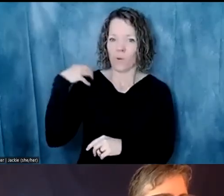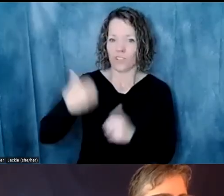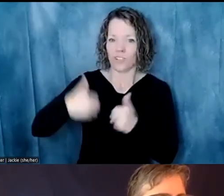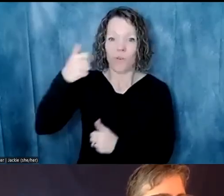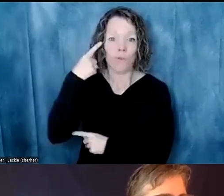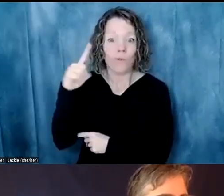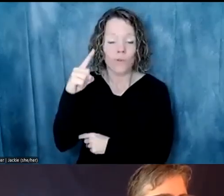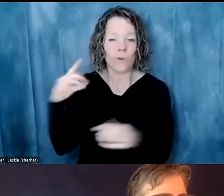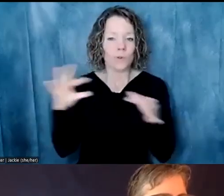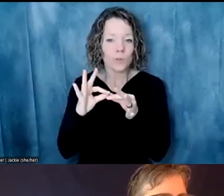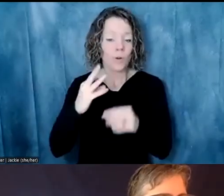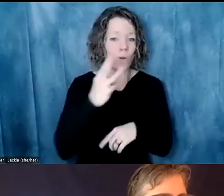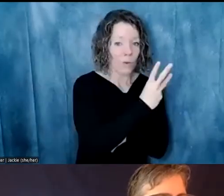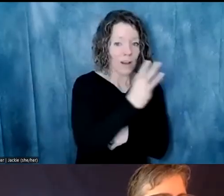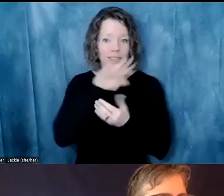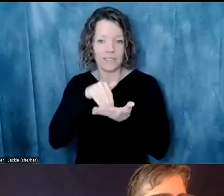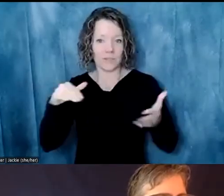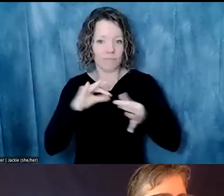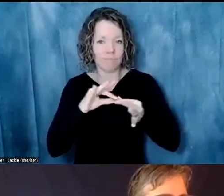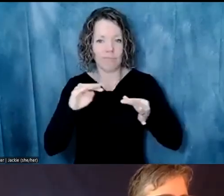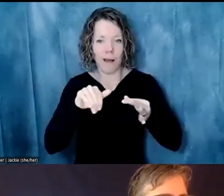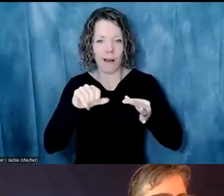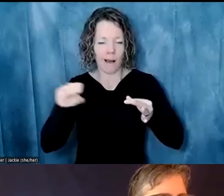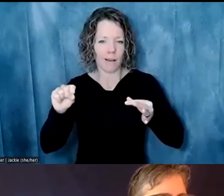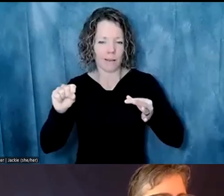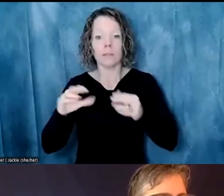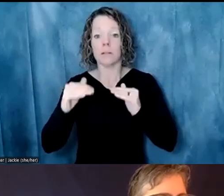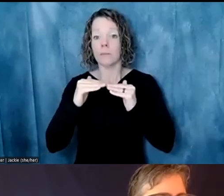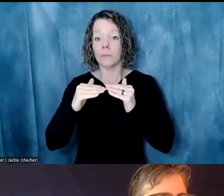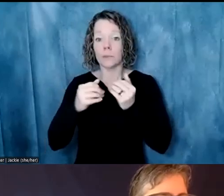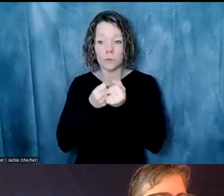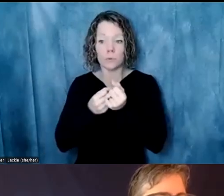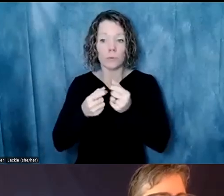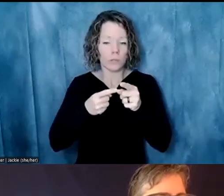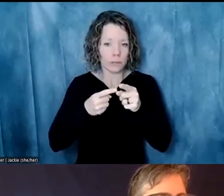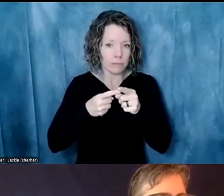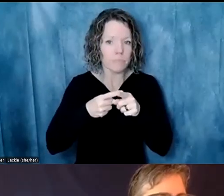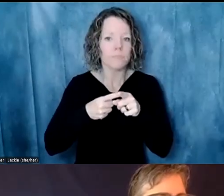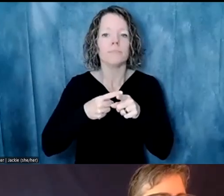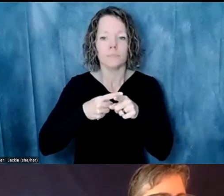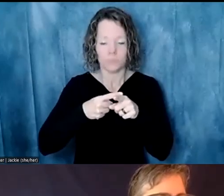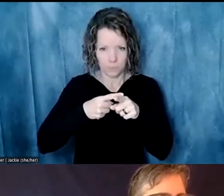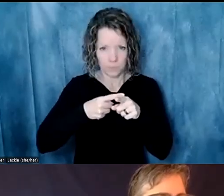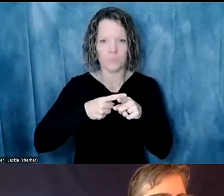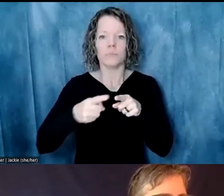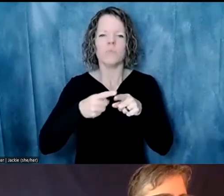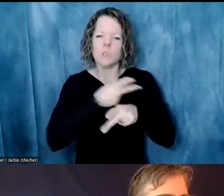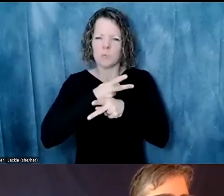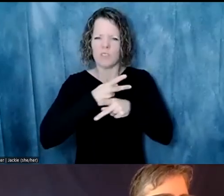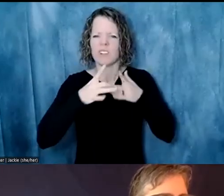Western and Central Massachusetts Peer Support Supervision Guidelines Implementation Workgroup,